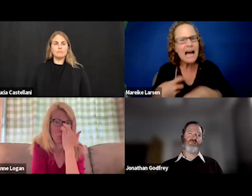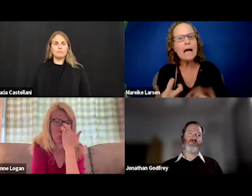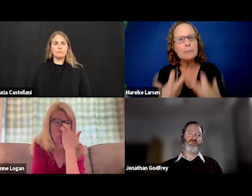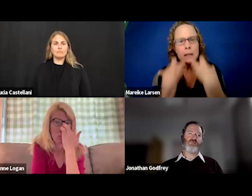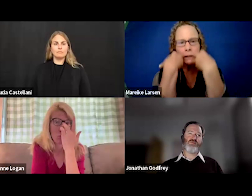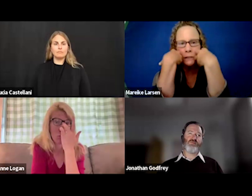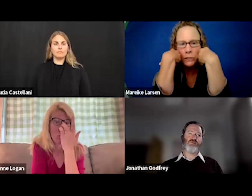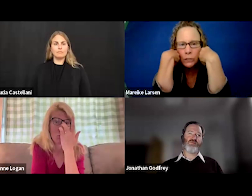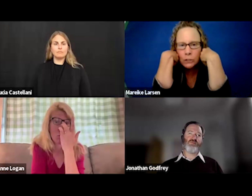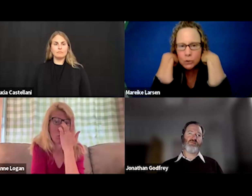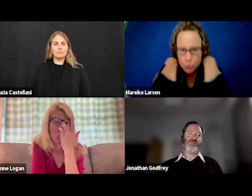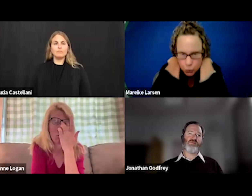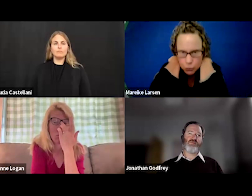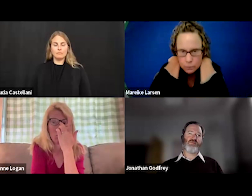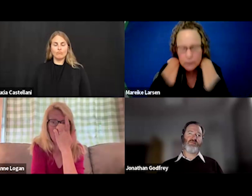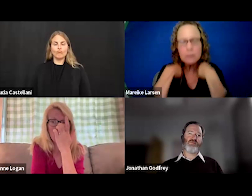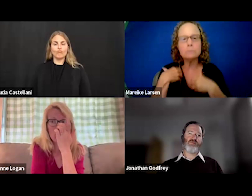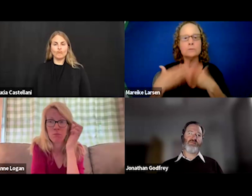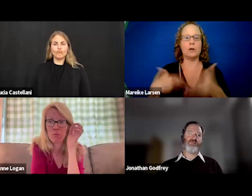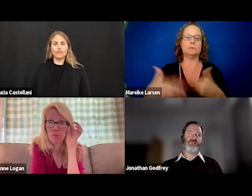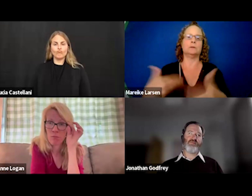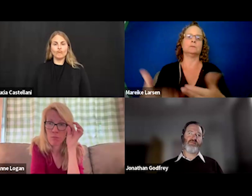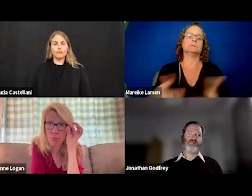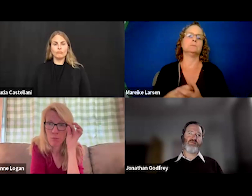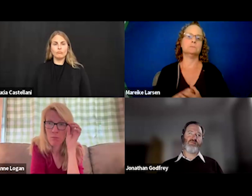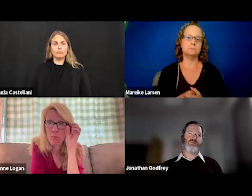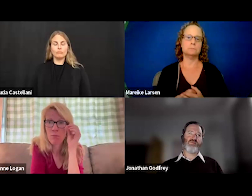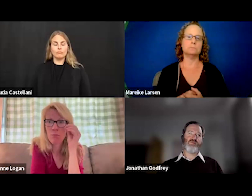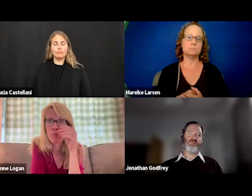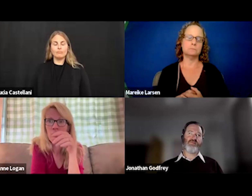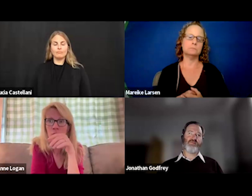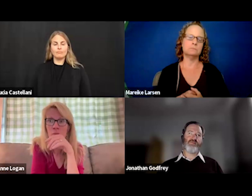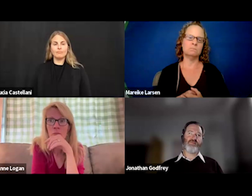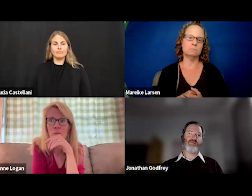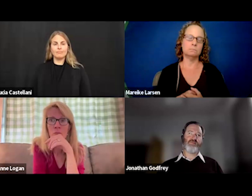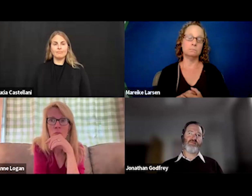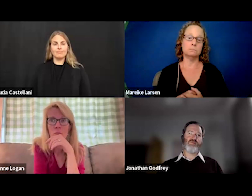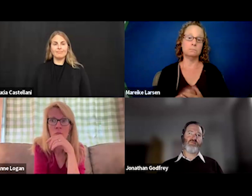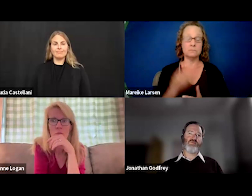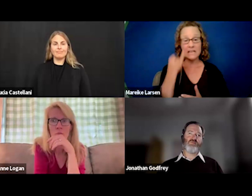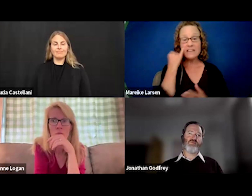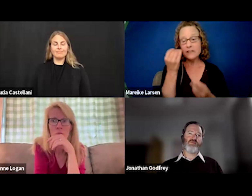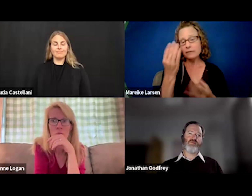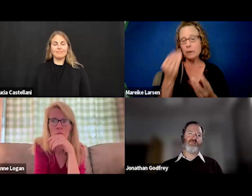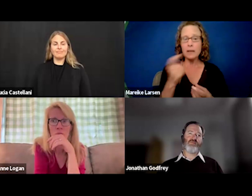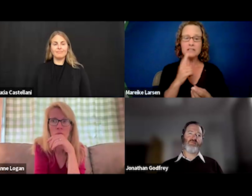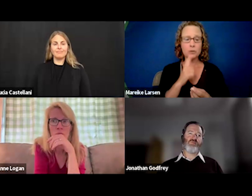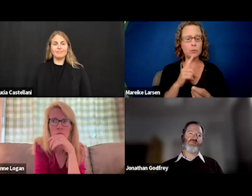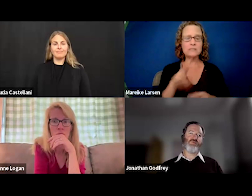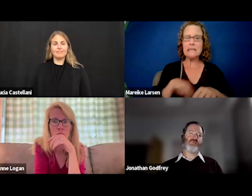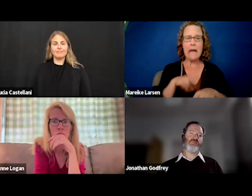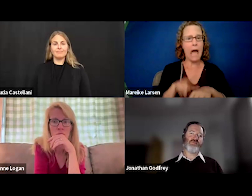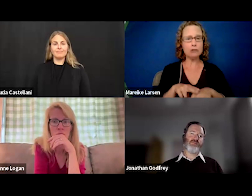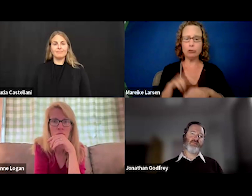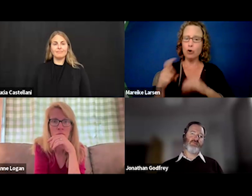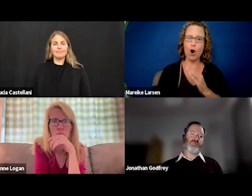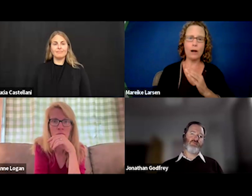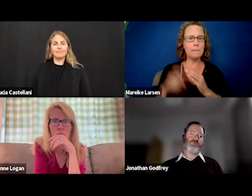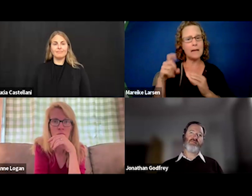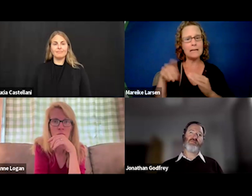And if material were born accessible, if course material were already accessible,